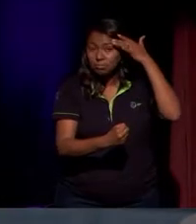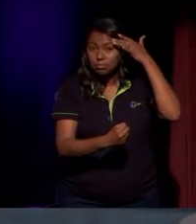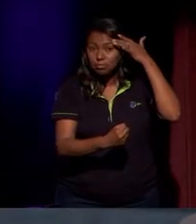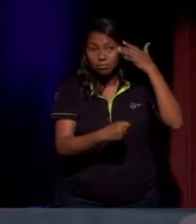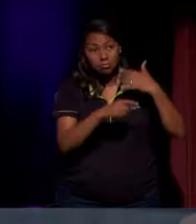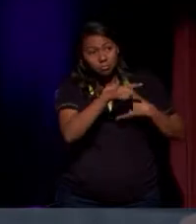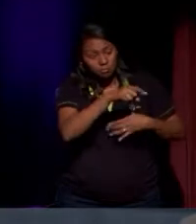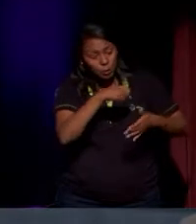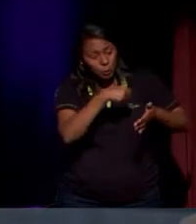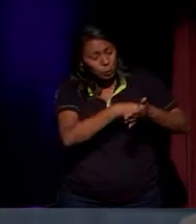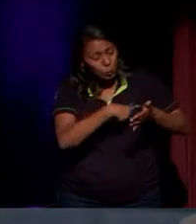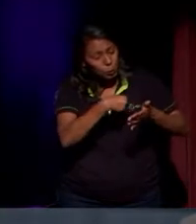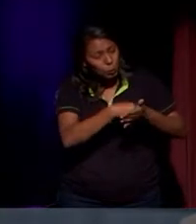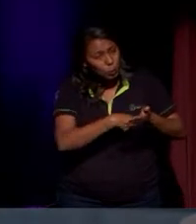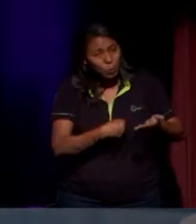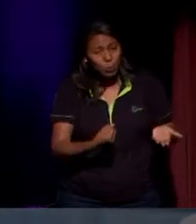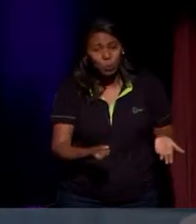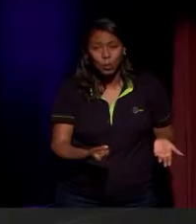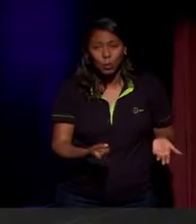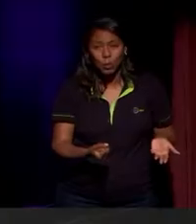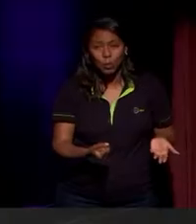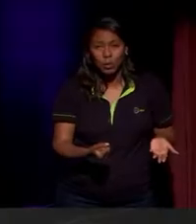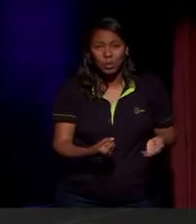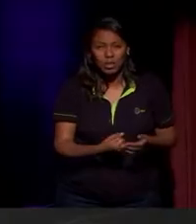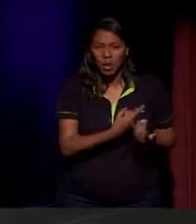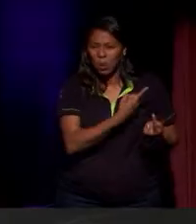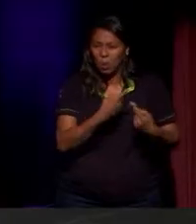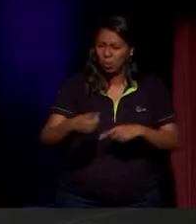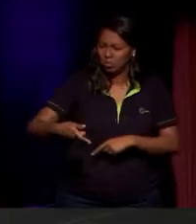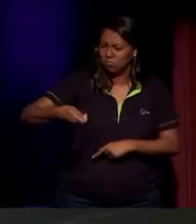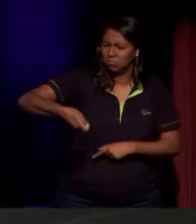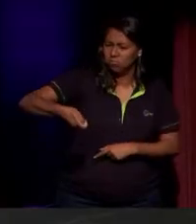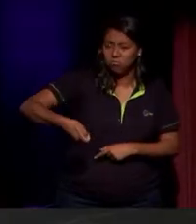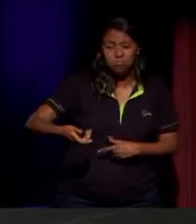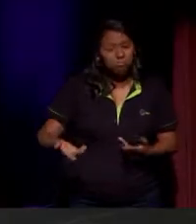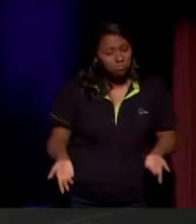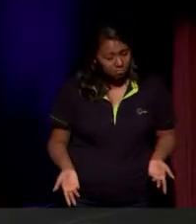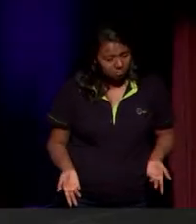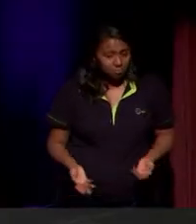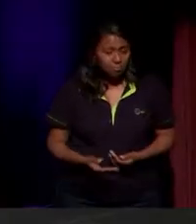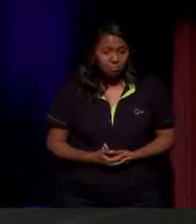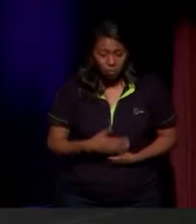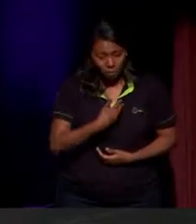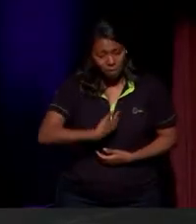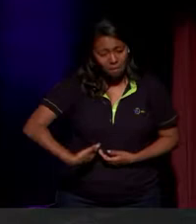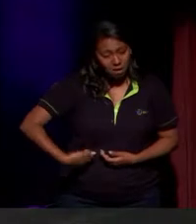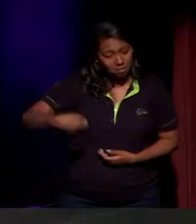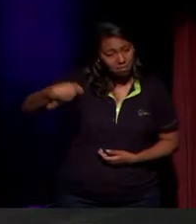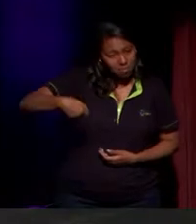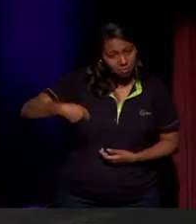against the authoritarian character of our State. See that we came there from the armed struggle,